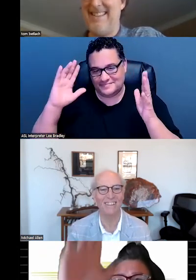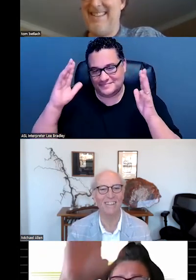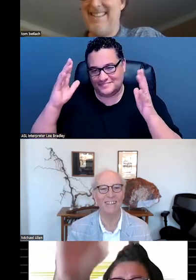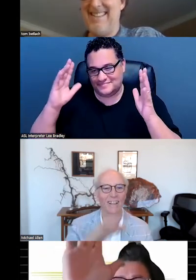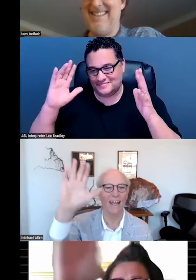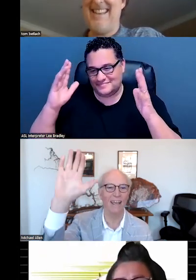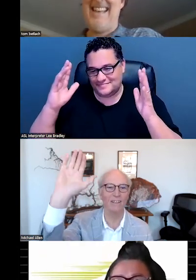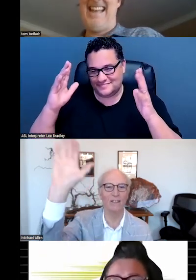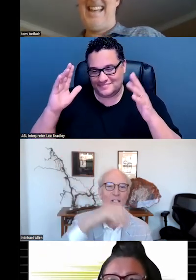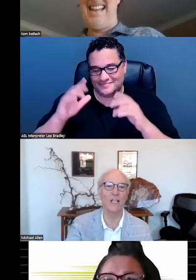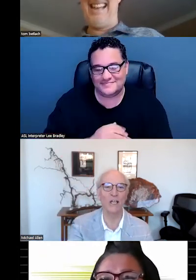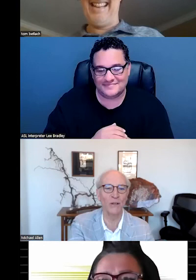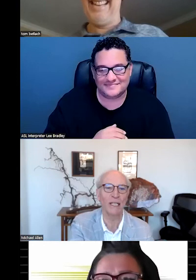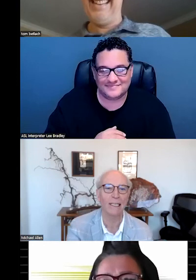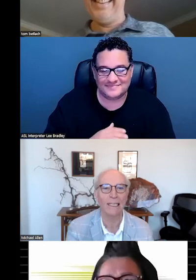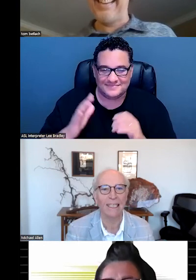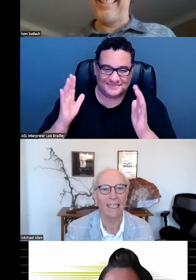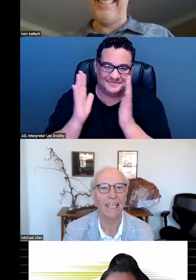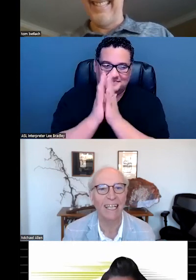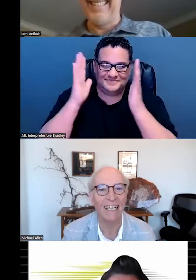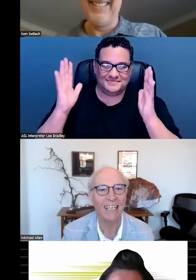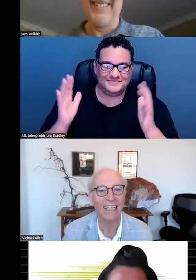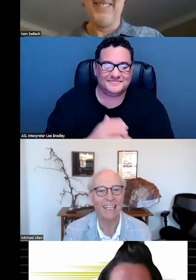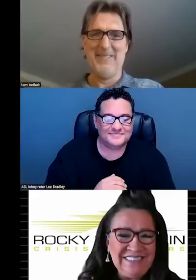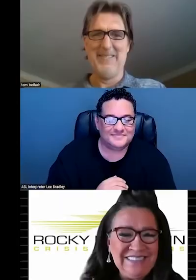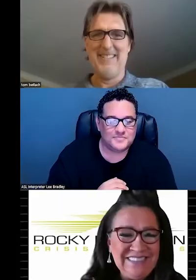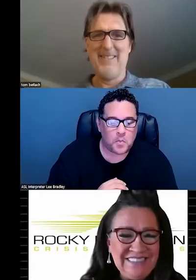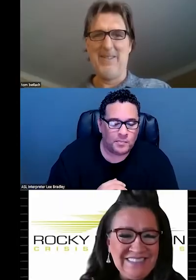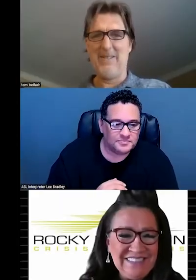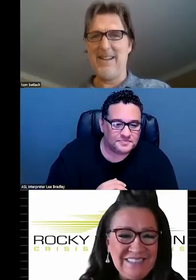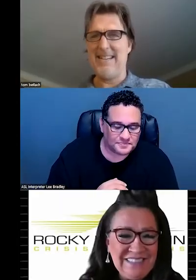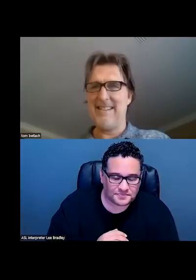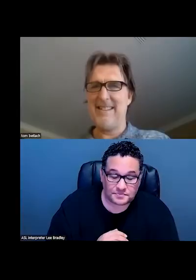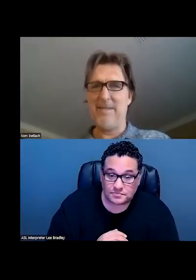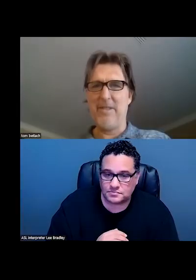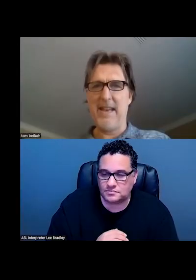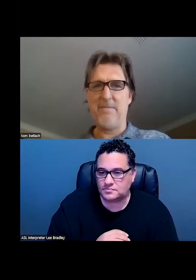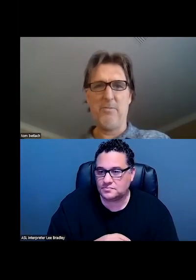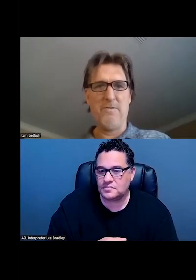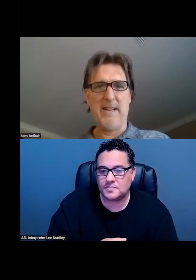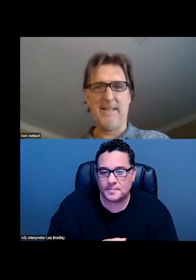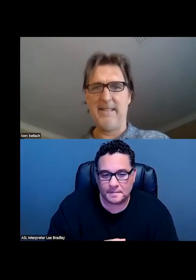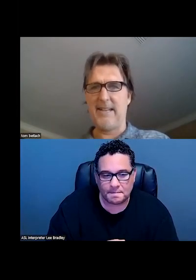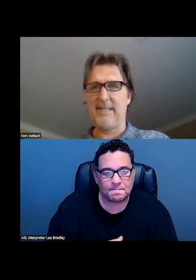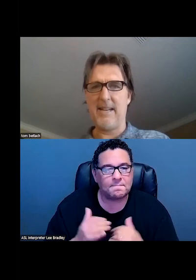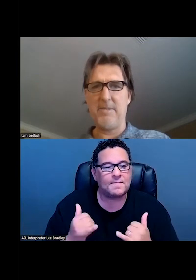YES. >> EXCELLENT. ALL RIGHT. AND WITH THAT, WE WILL MOVE ON TO THE NEXT SEGMENT.